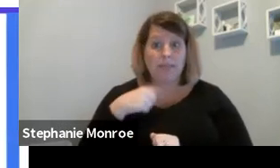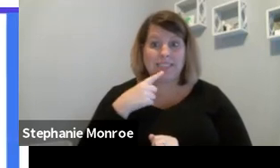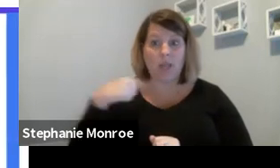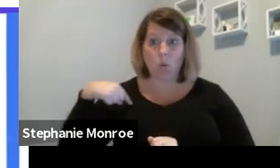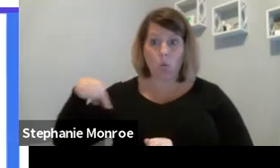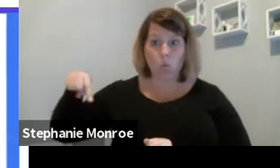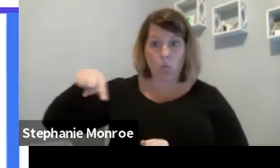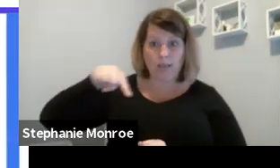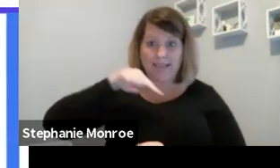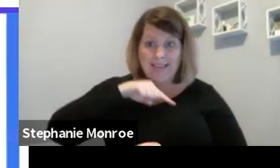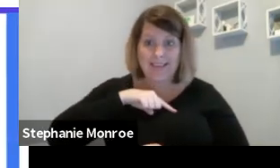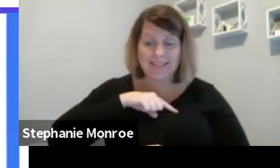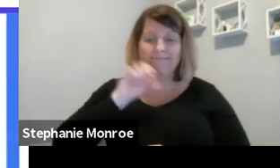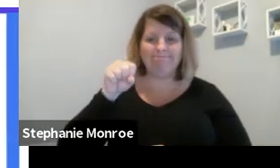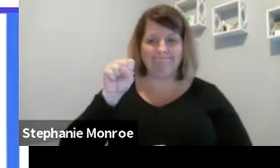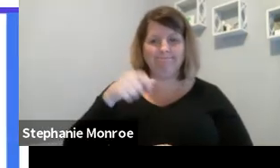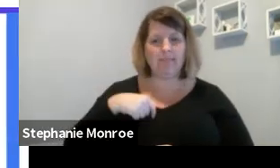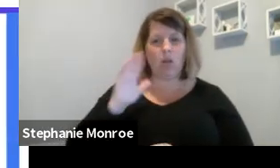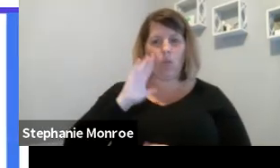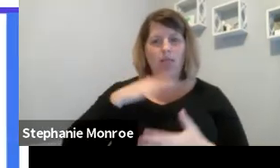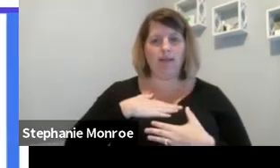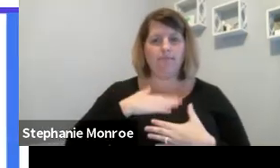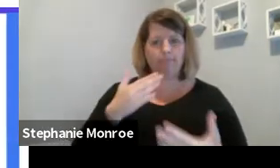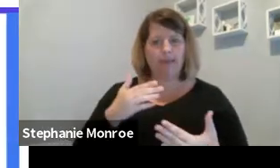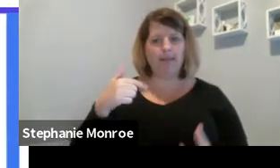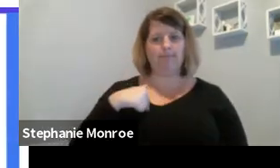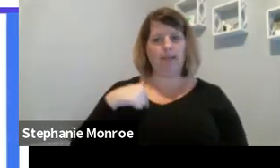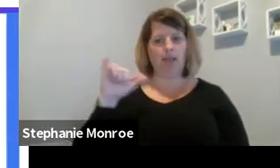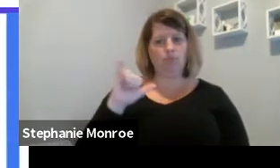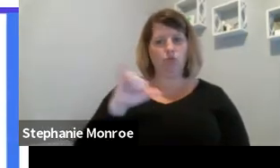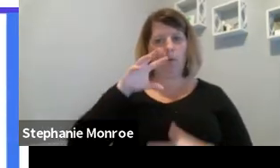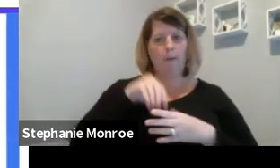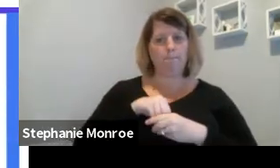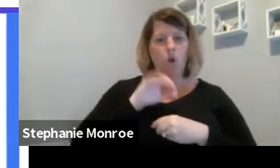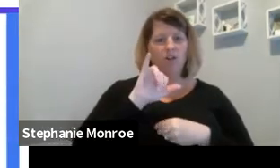Yes, I will admit that I am too part of these statistics.